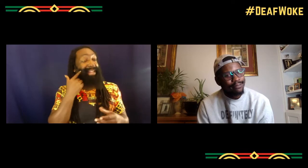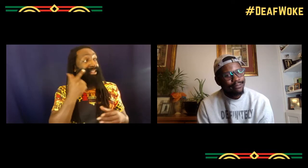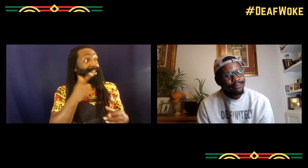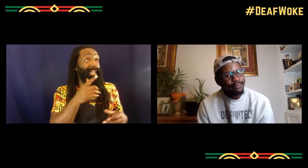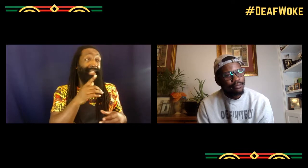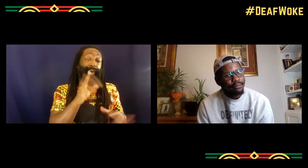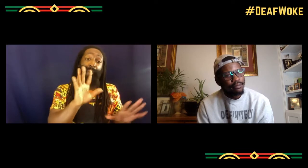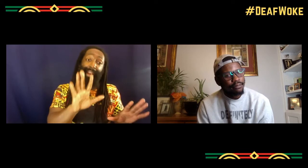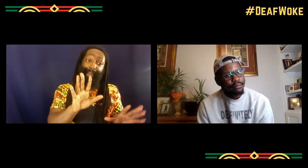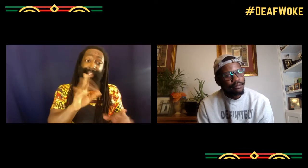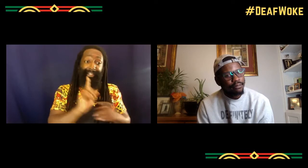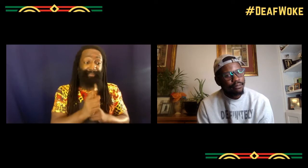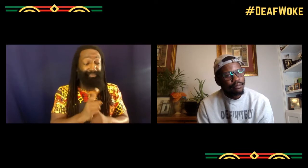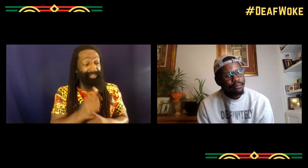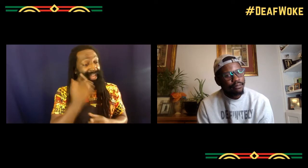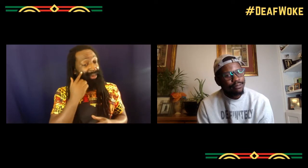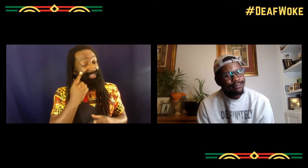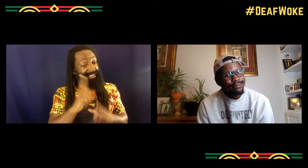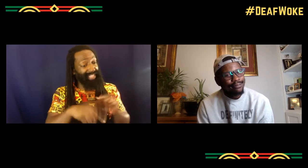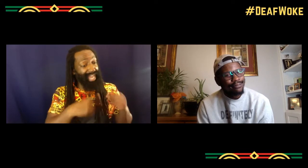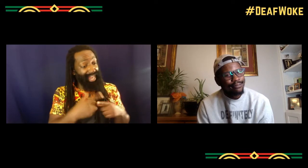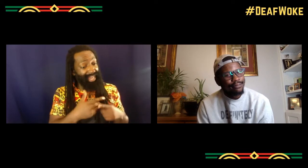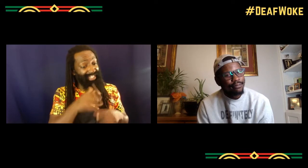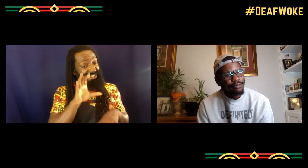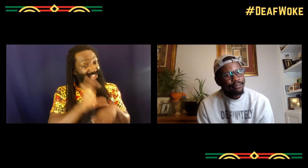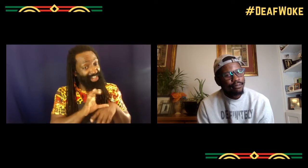But Matt, wait a minute, wait a minute.